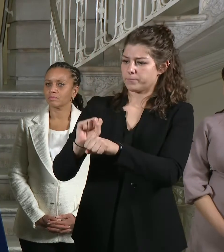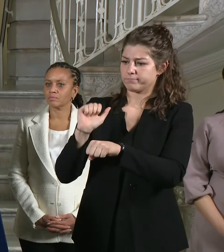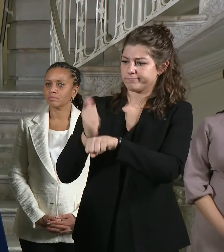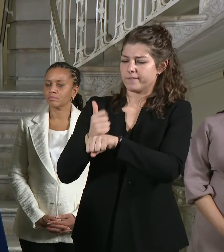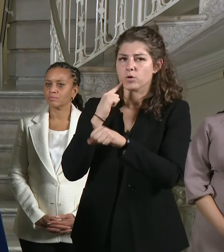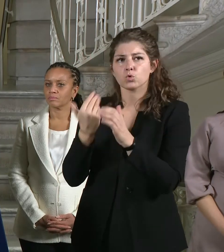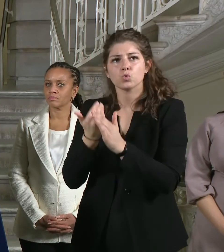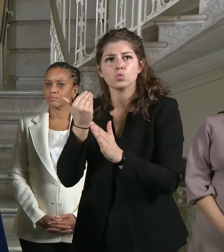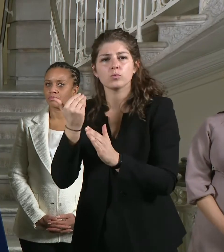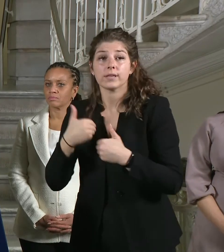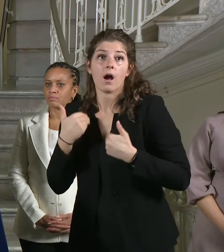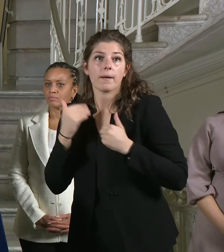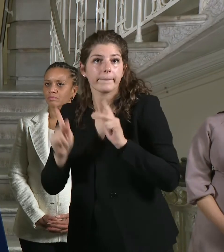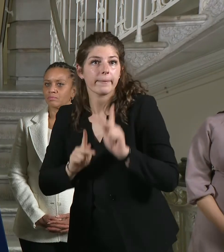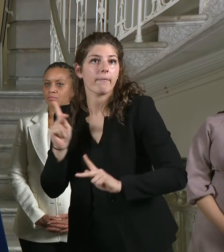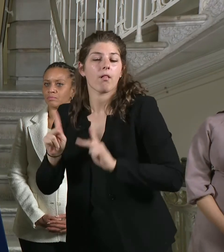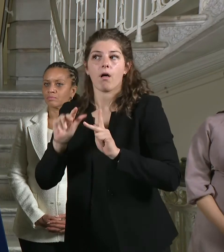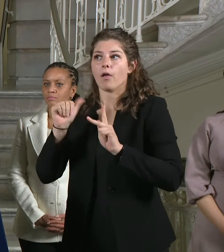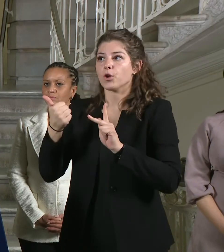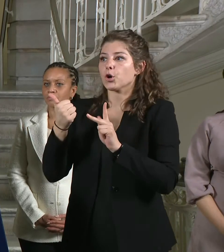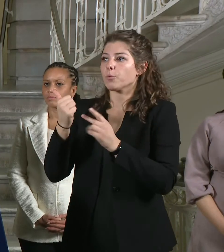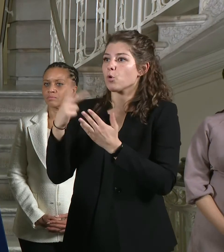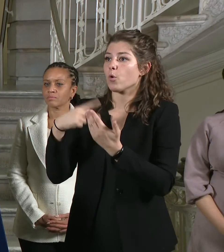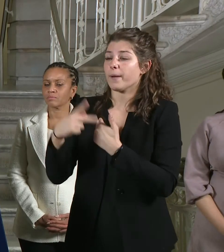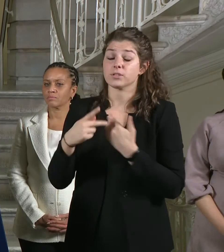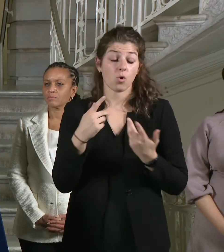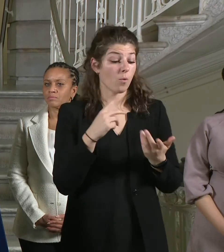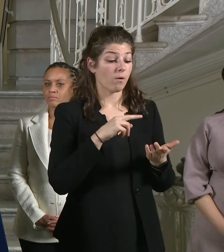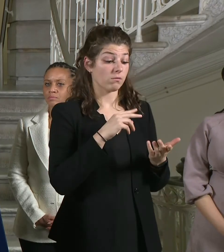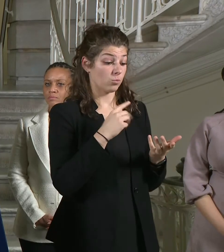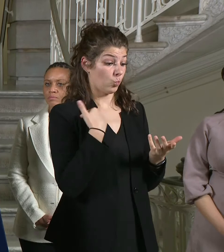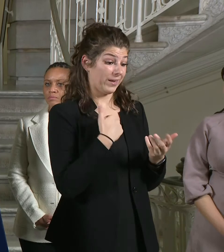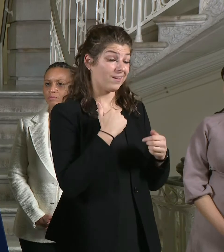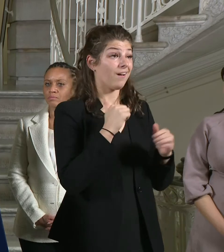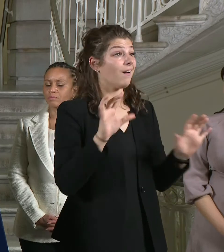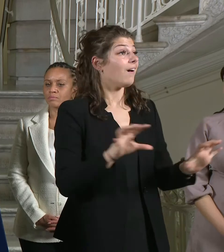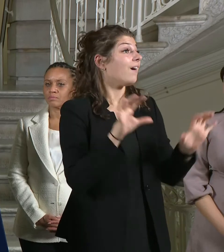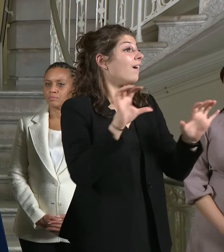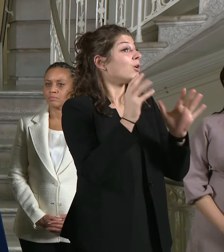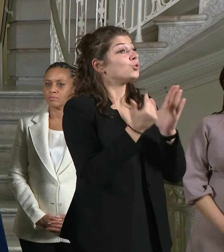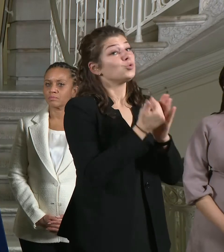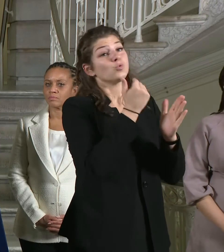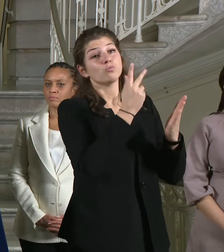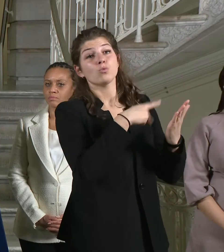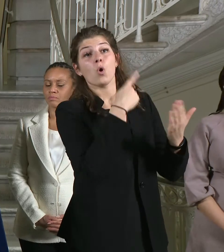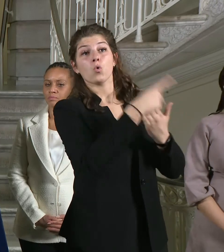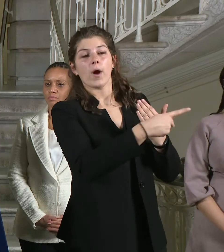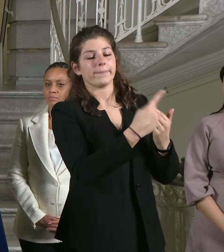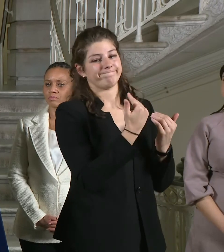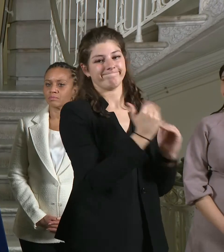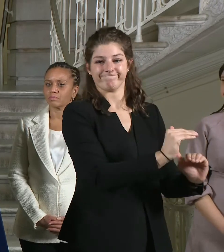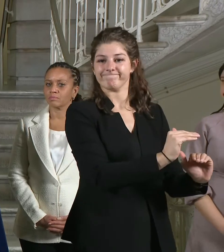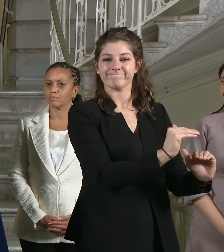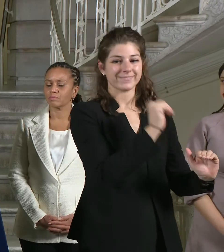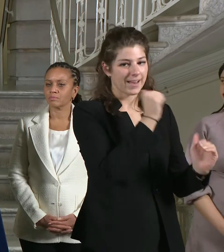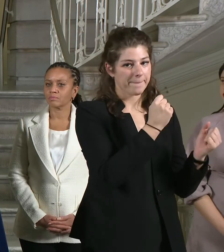WE WANT KEEP IN PLACE. LIKE OUR SUMMER JOBS WE